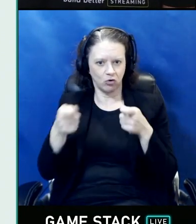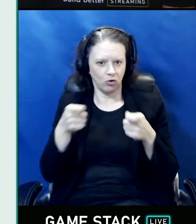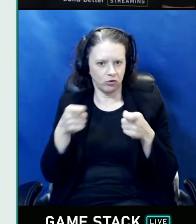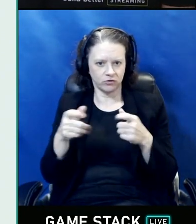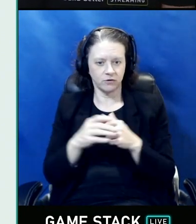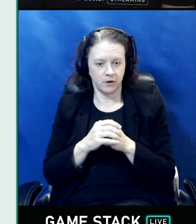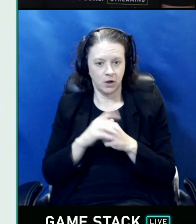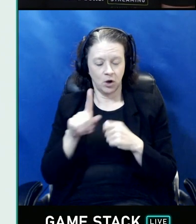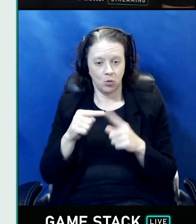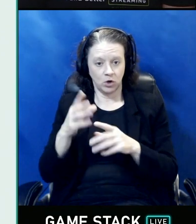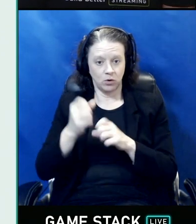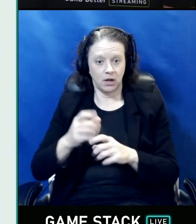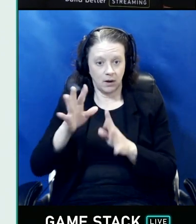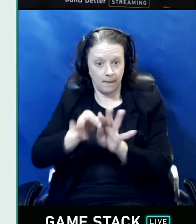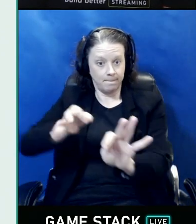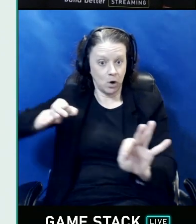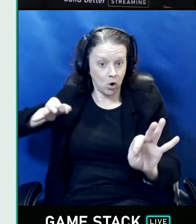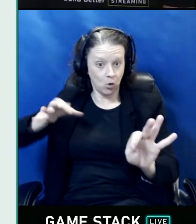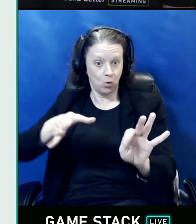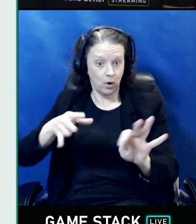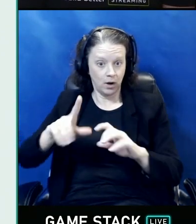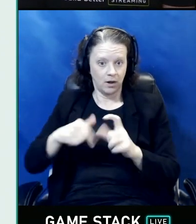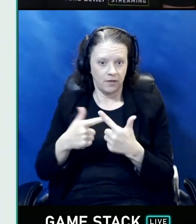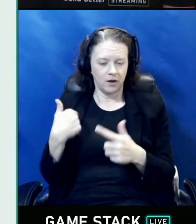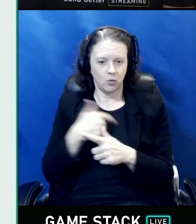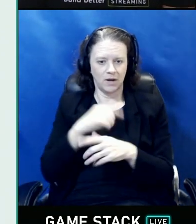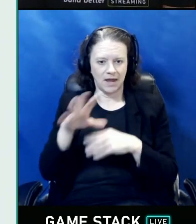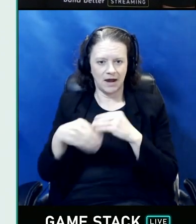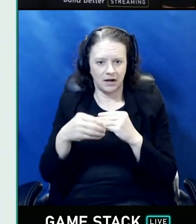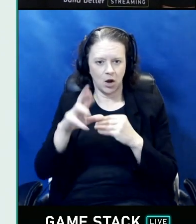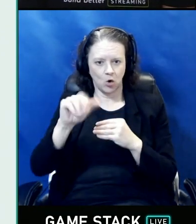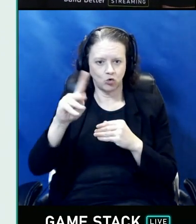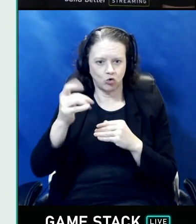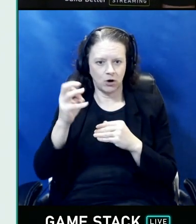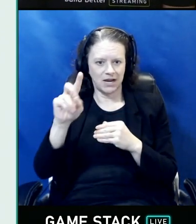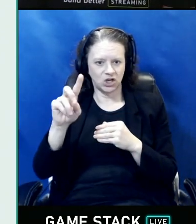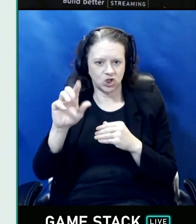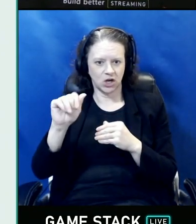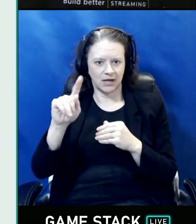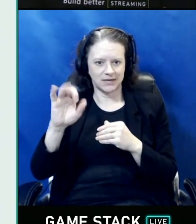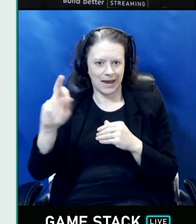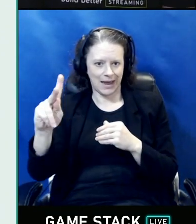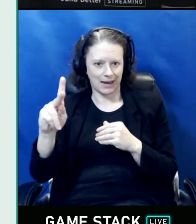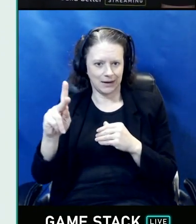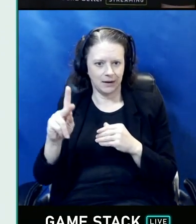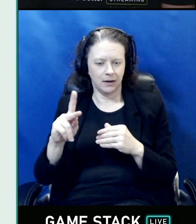we added the ranged attack button. And finally, towards the end, when the player gets their first artifact,